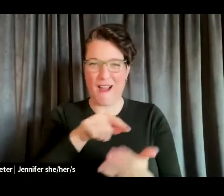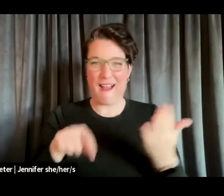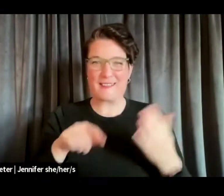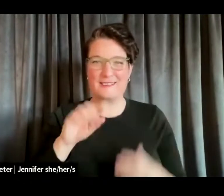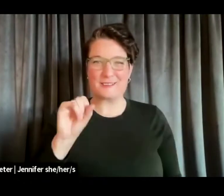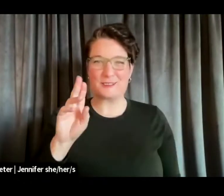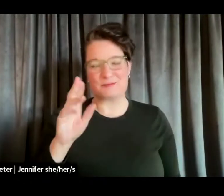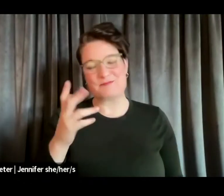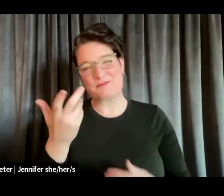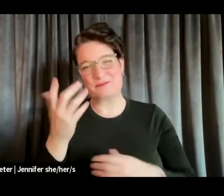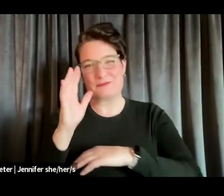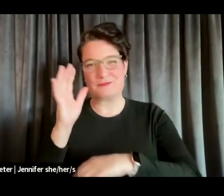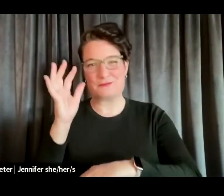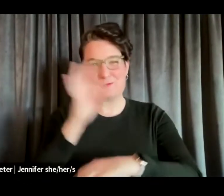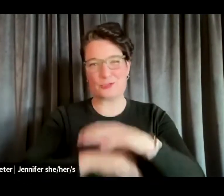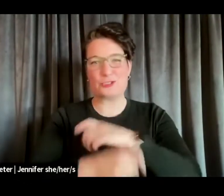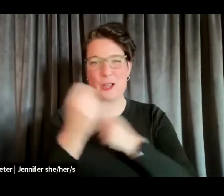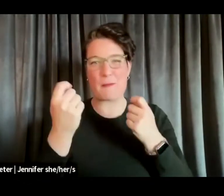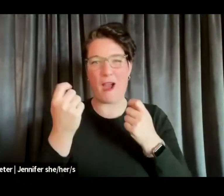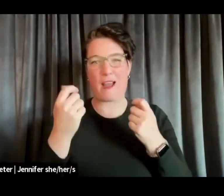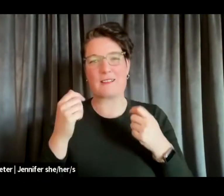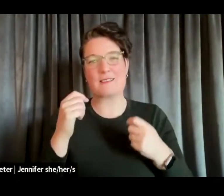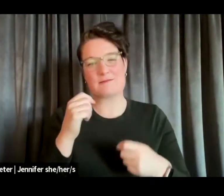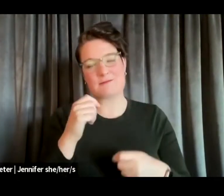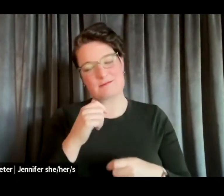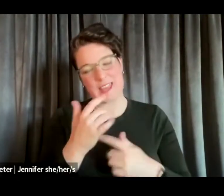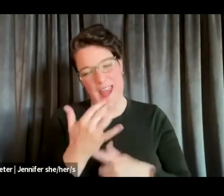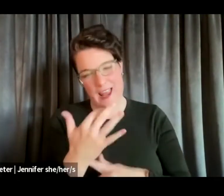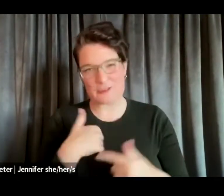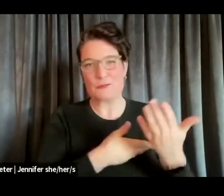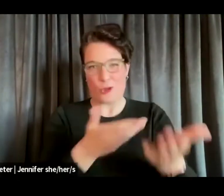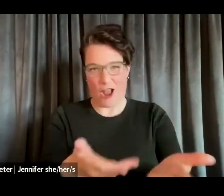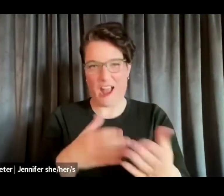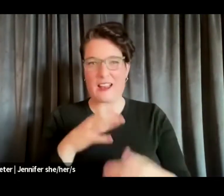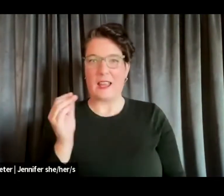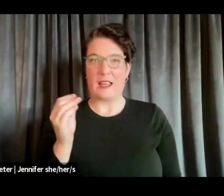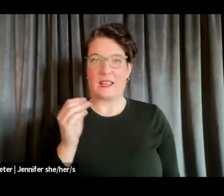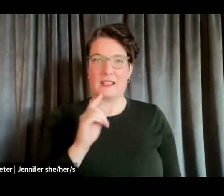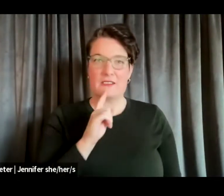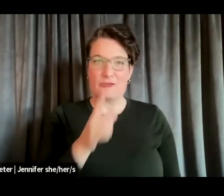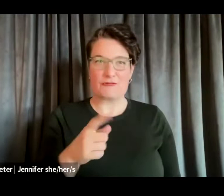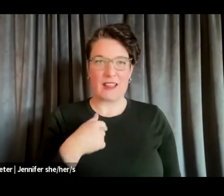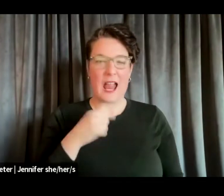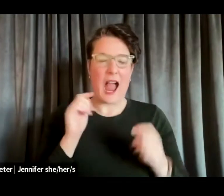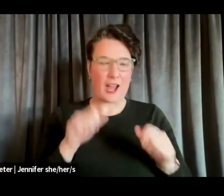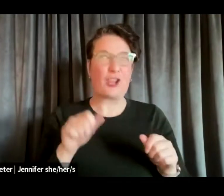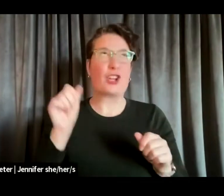Shabbat candles, and. I just could hear all my ancestors, like get over it, Rebekah,